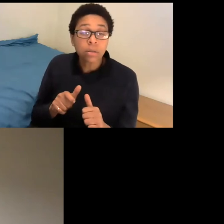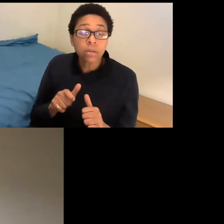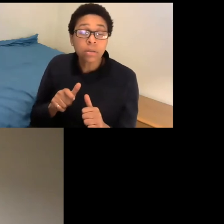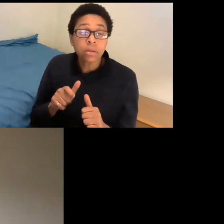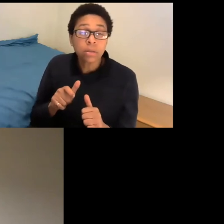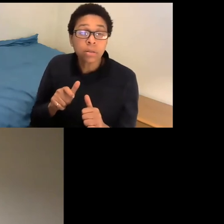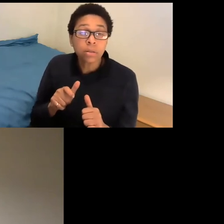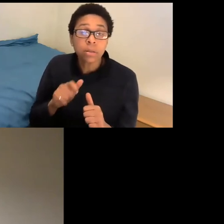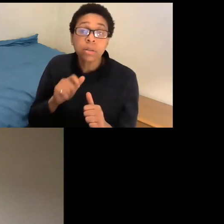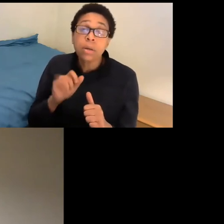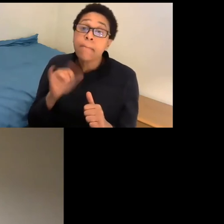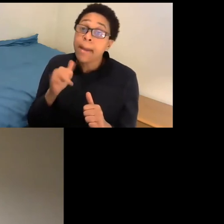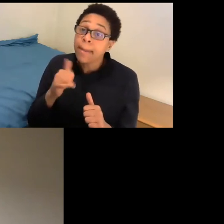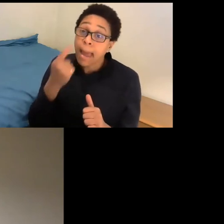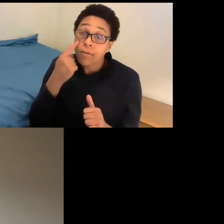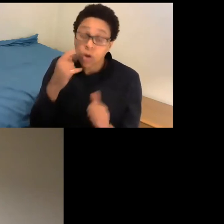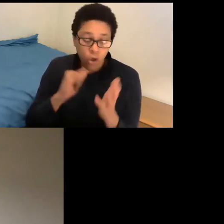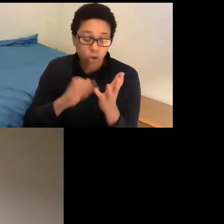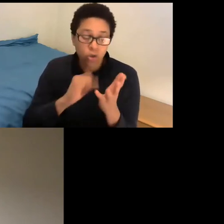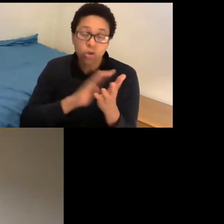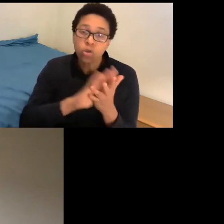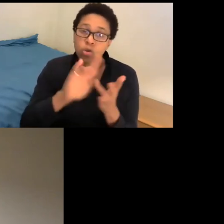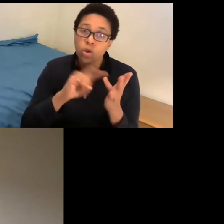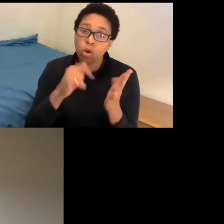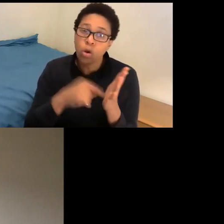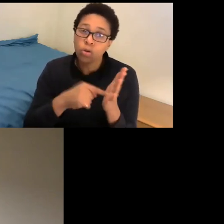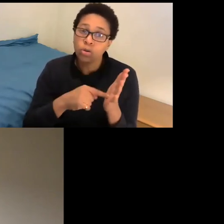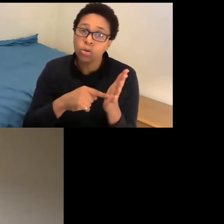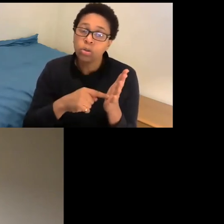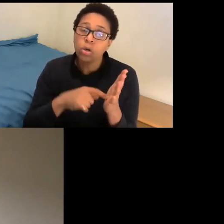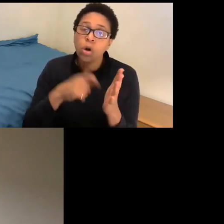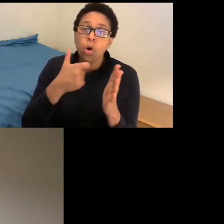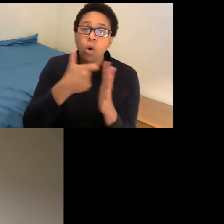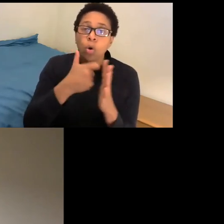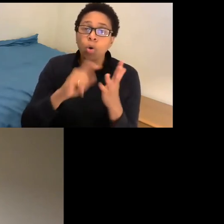Scott Kugle. Scott Siraj Al-Haqq Kugle. And a lot of people like